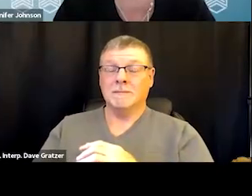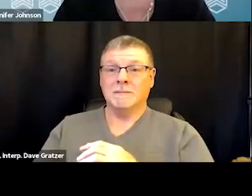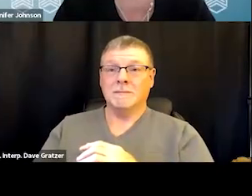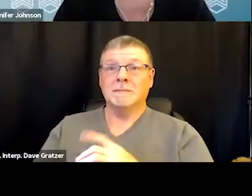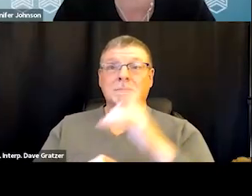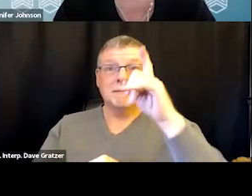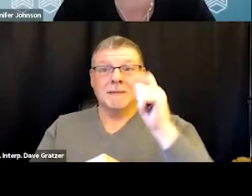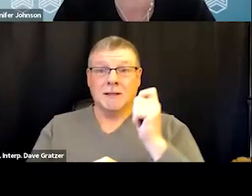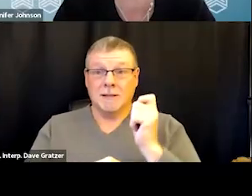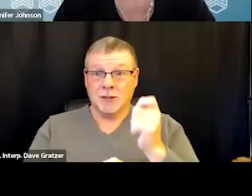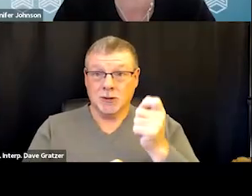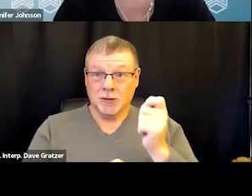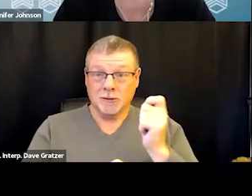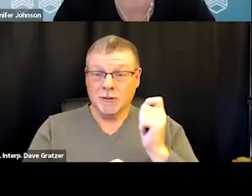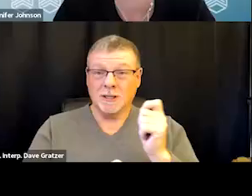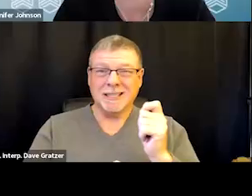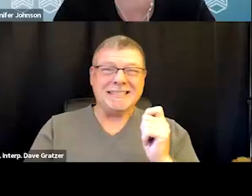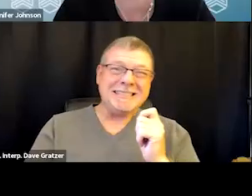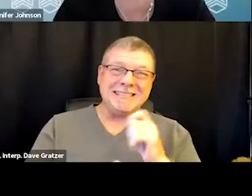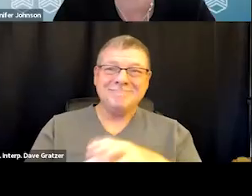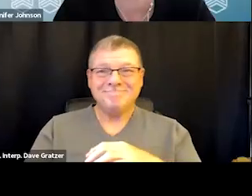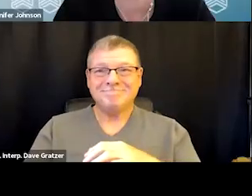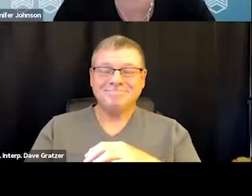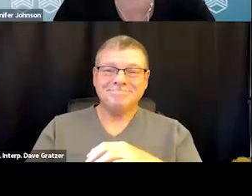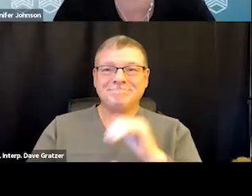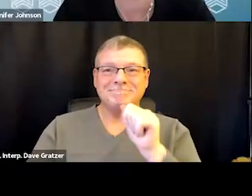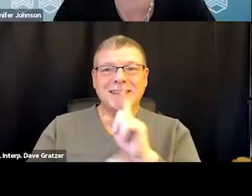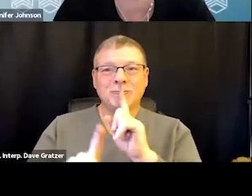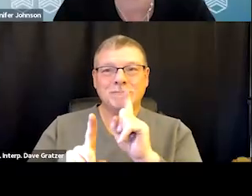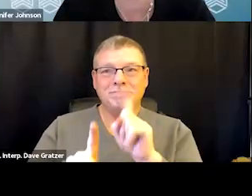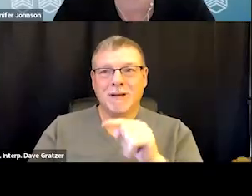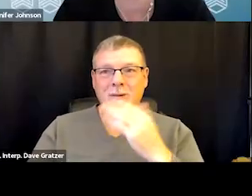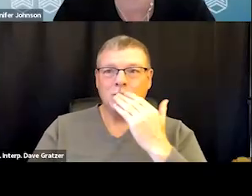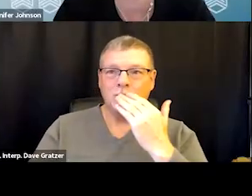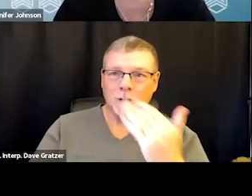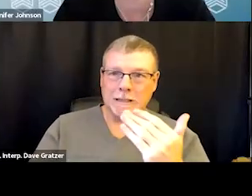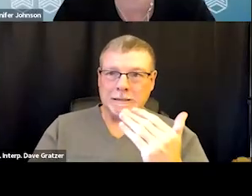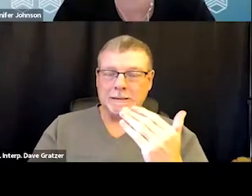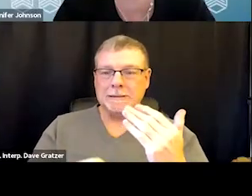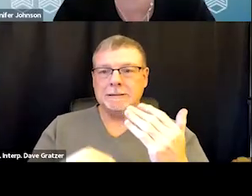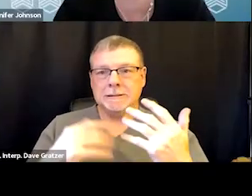If you have a judge that isn't responding well to a situation, um,